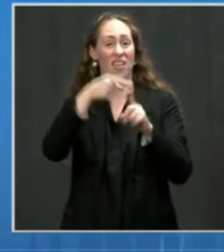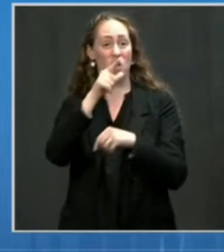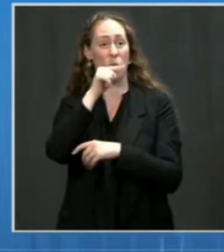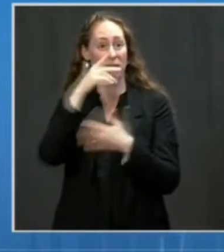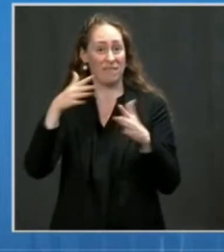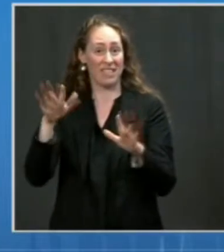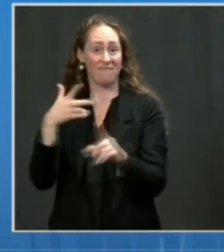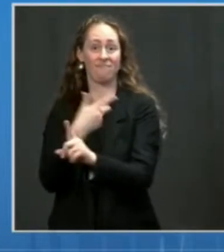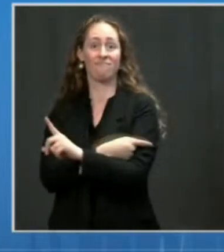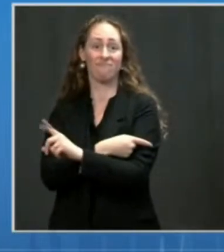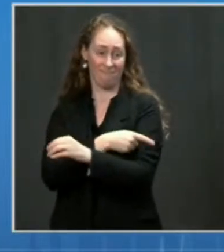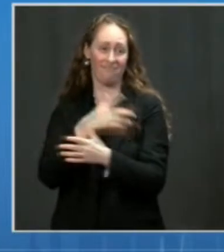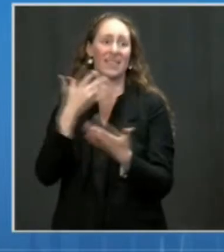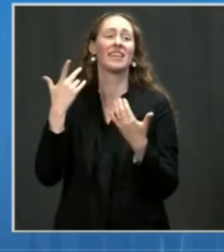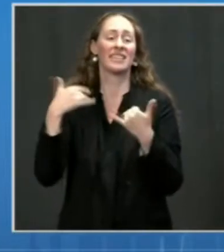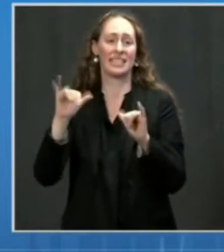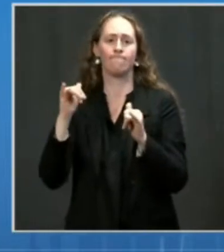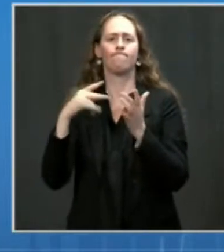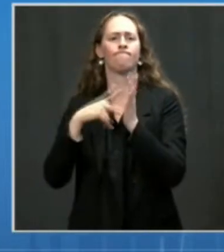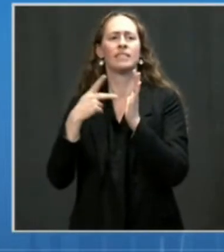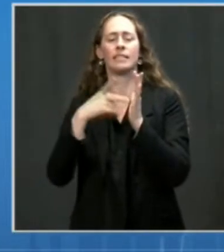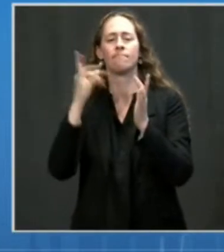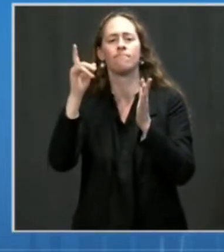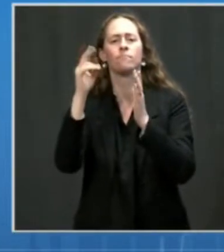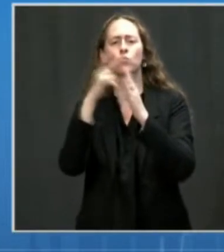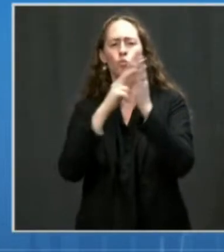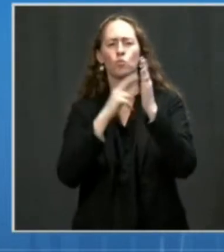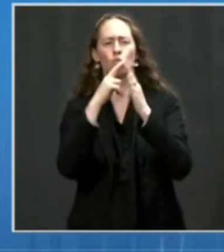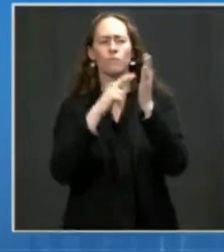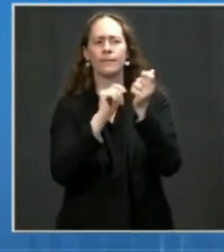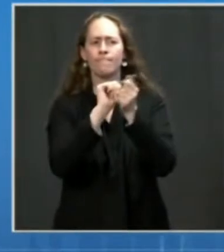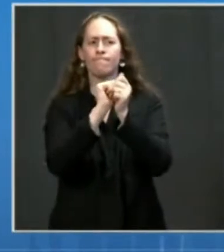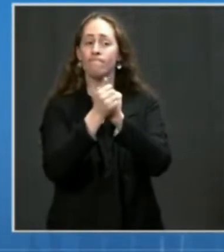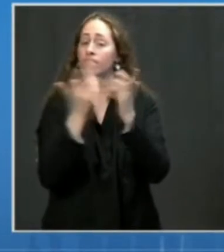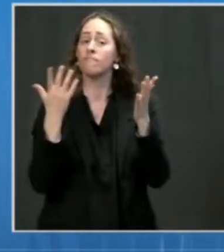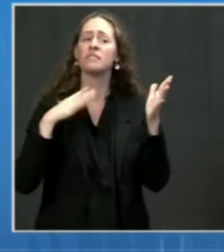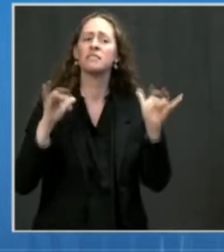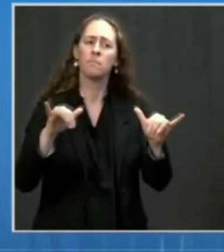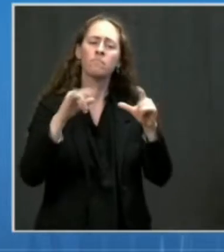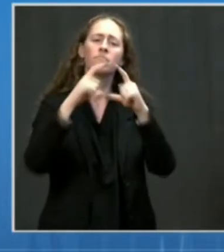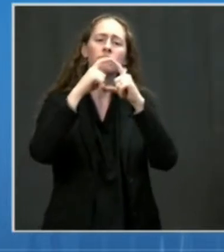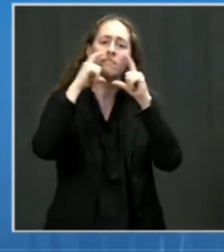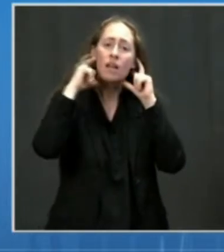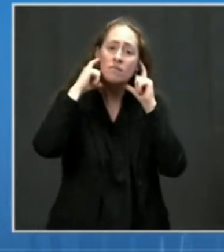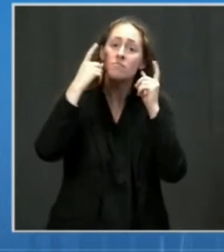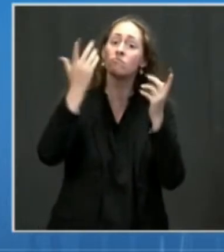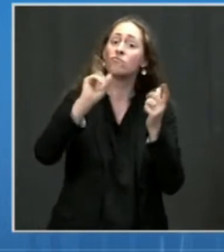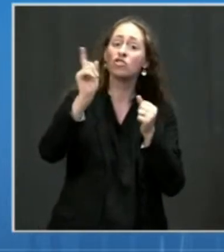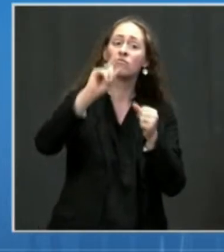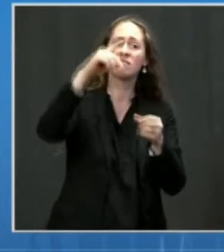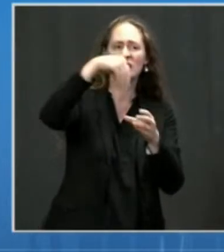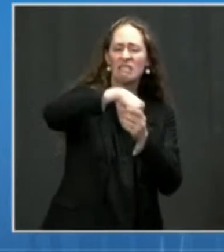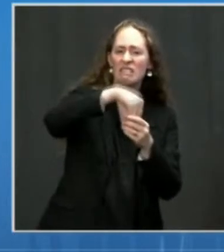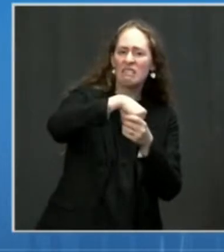BECAUSE OF THE DELTA VARIANT AND INFECTIONS IN THOSE WHO ARE VACCINATED, WE UPDATED OUR